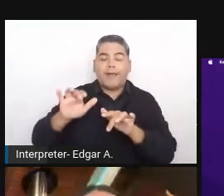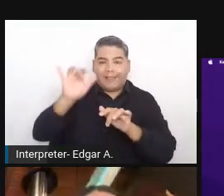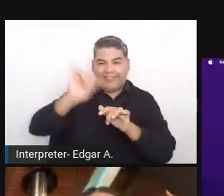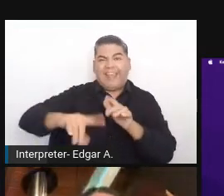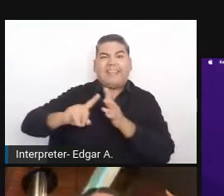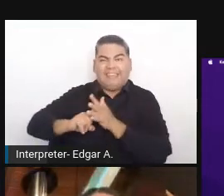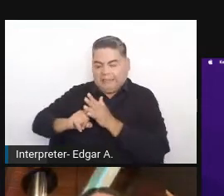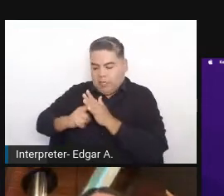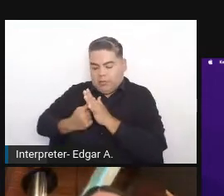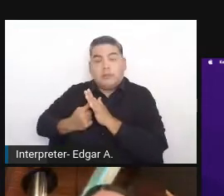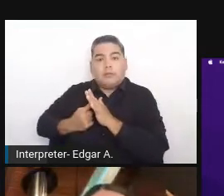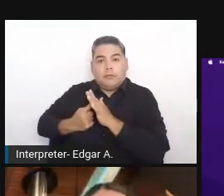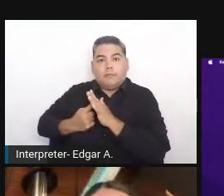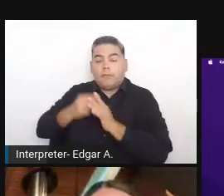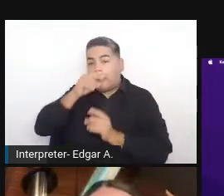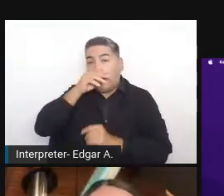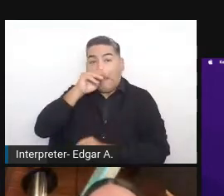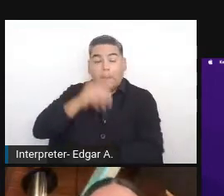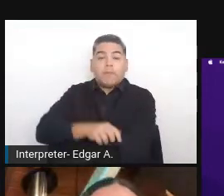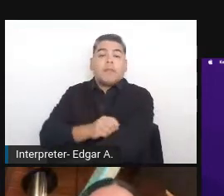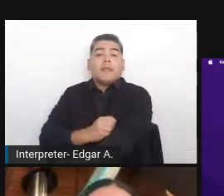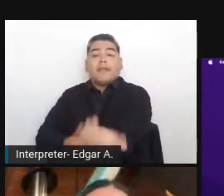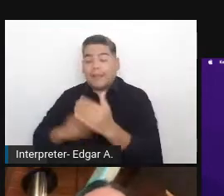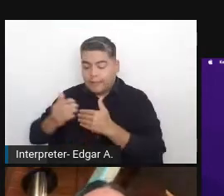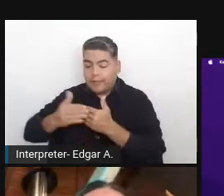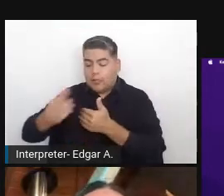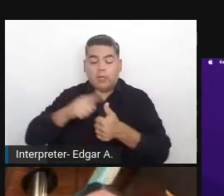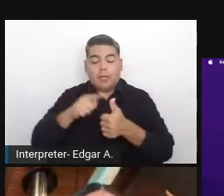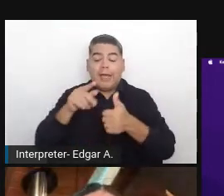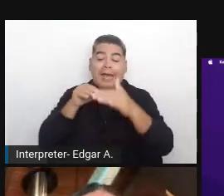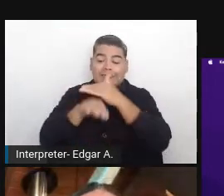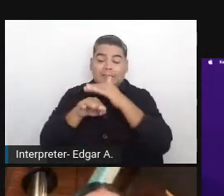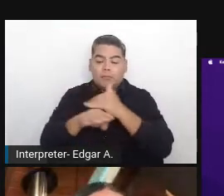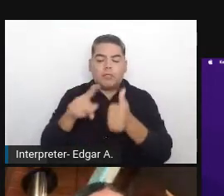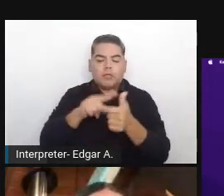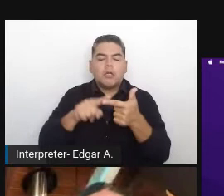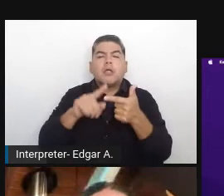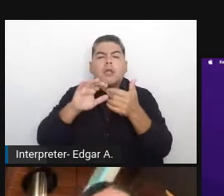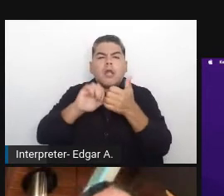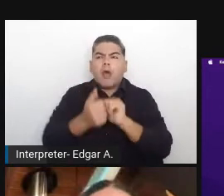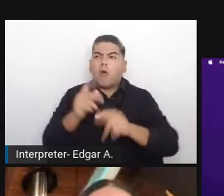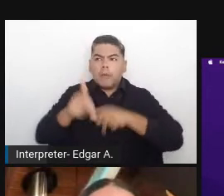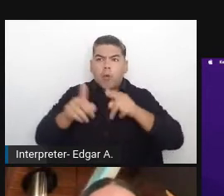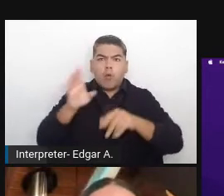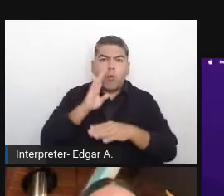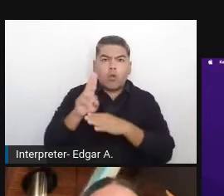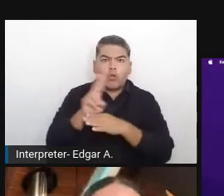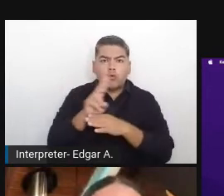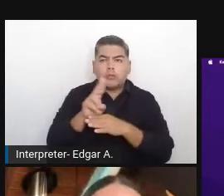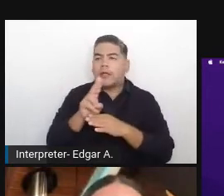In addition to accessibility, you also want to think about usability, and not just for users with disabilities,